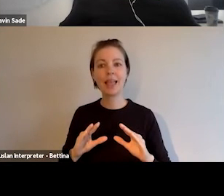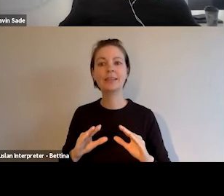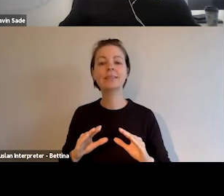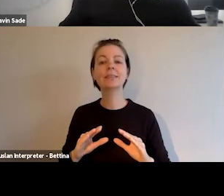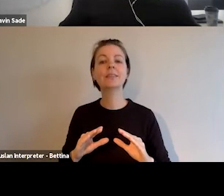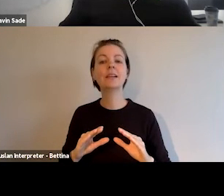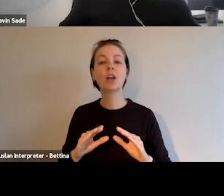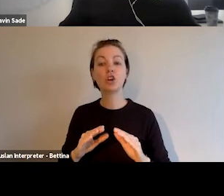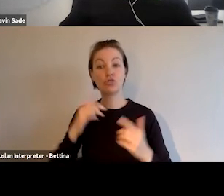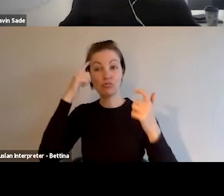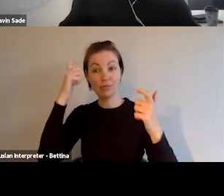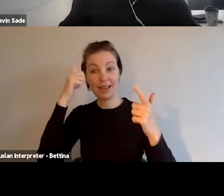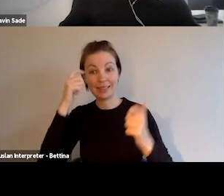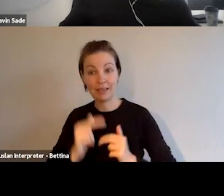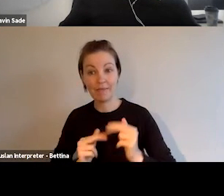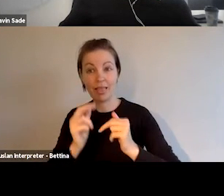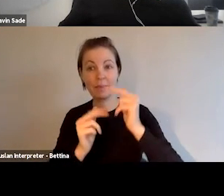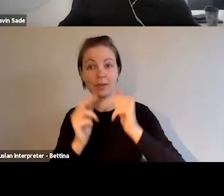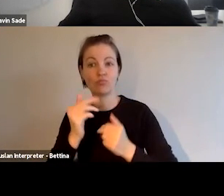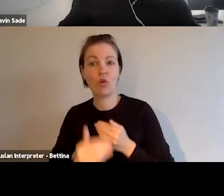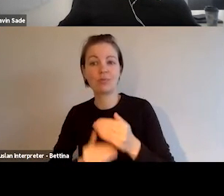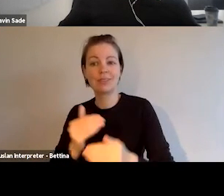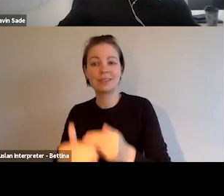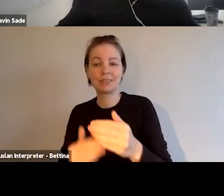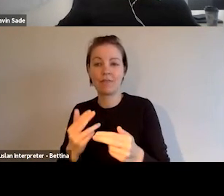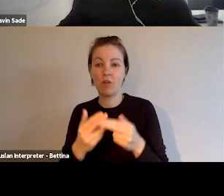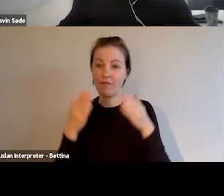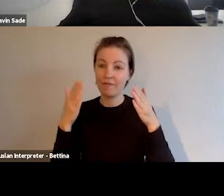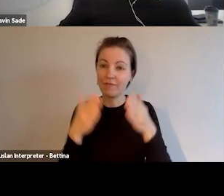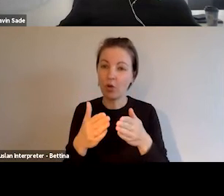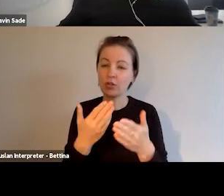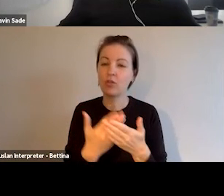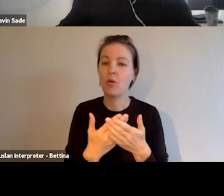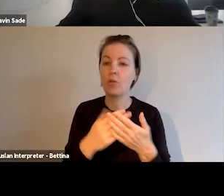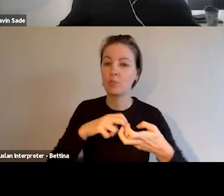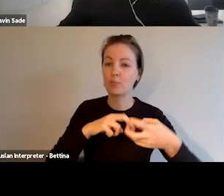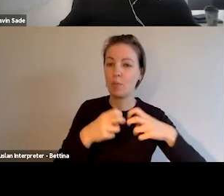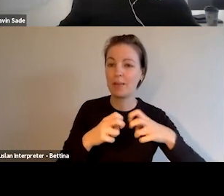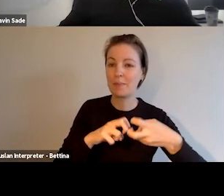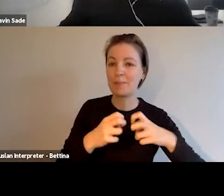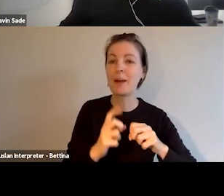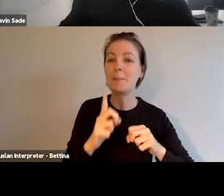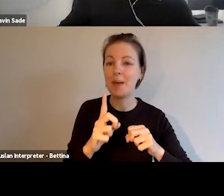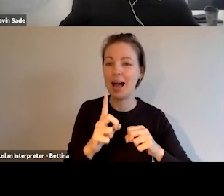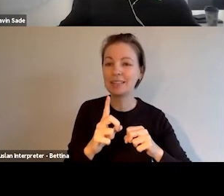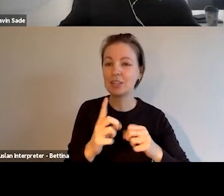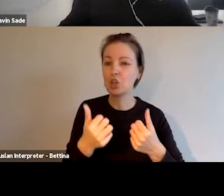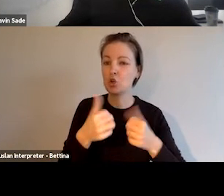being able to focus on the problem but bring the individual students discipline focus to that.